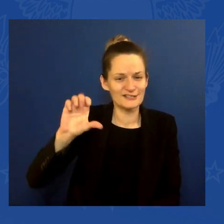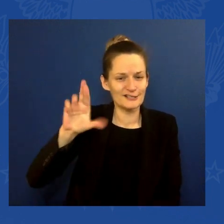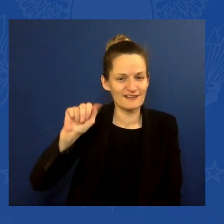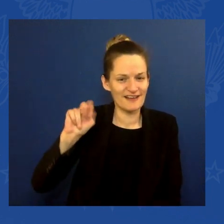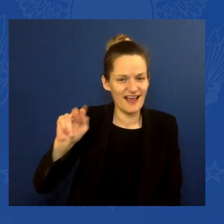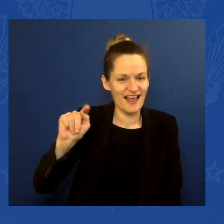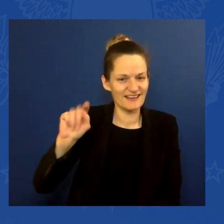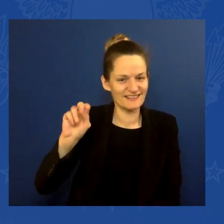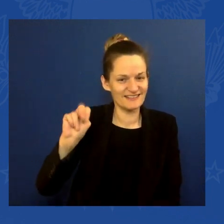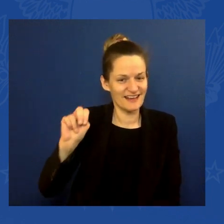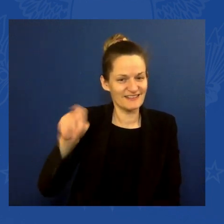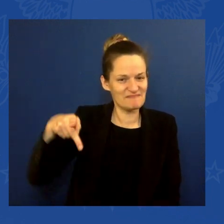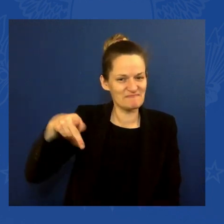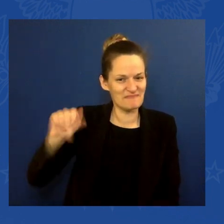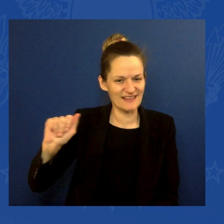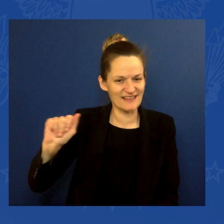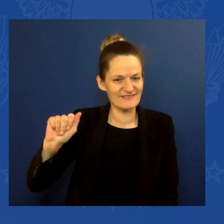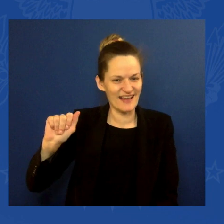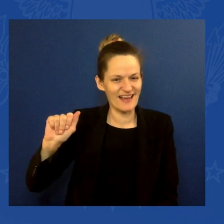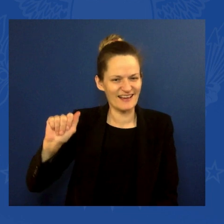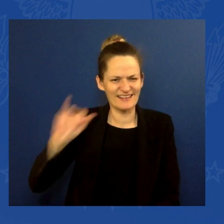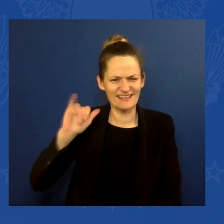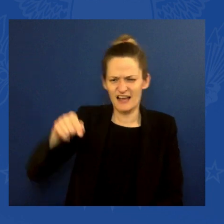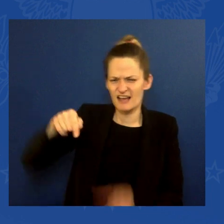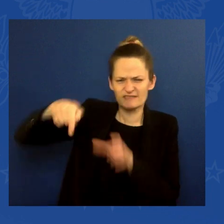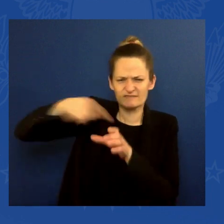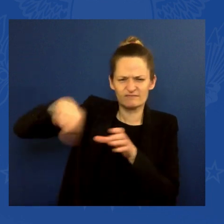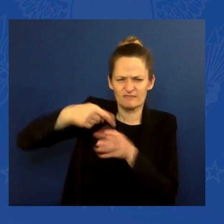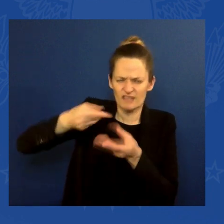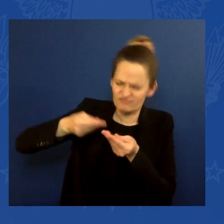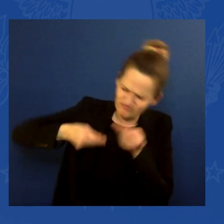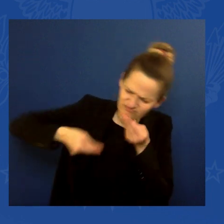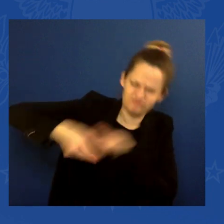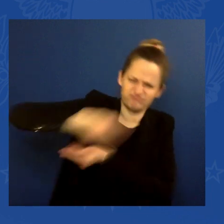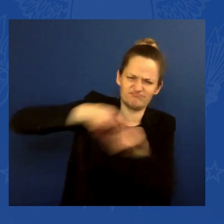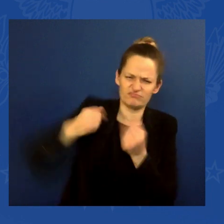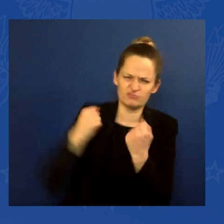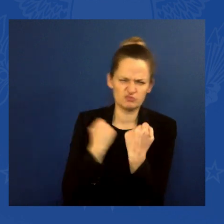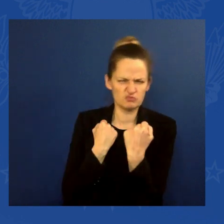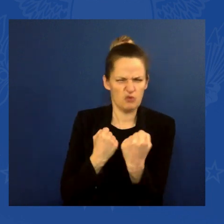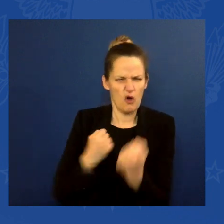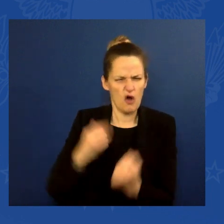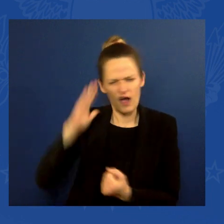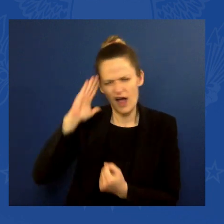overwhelming pride in being Irish -- a pride that spoke to both continents' heart and soul,